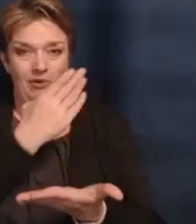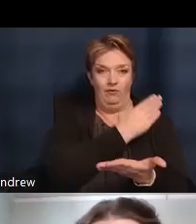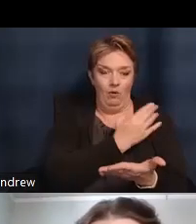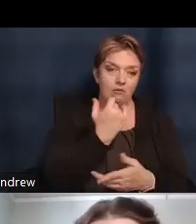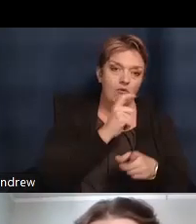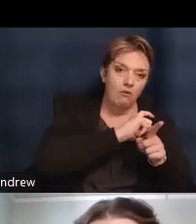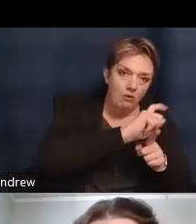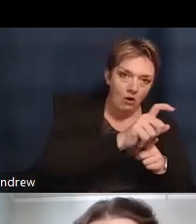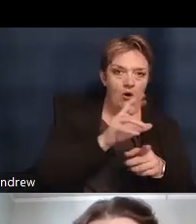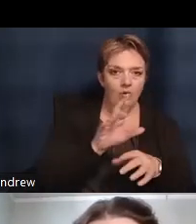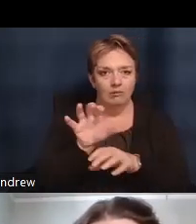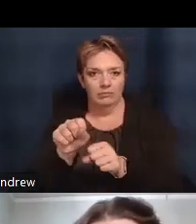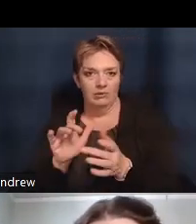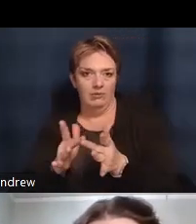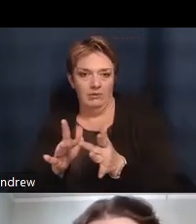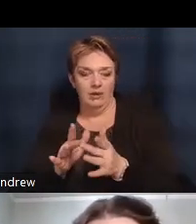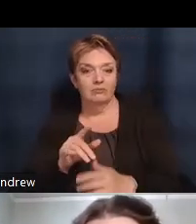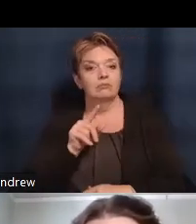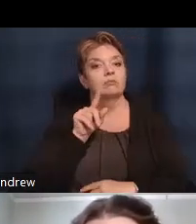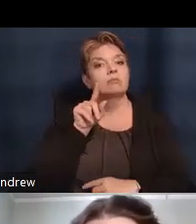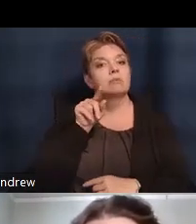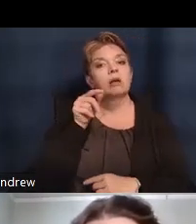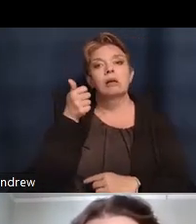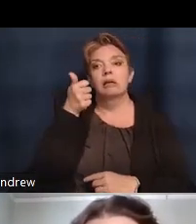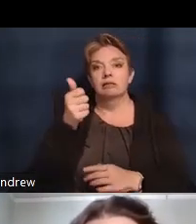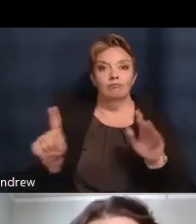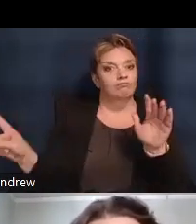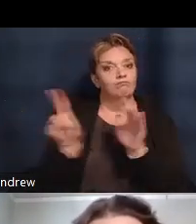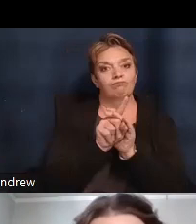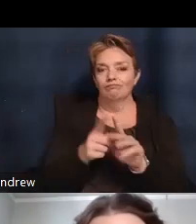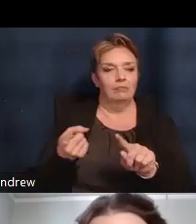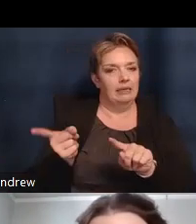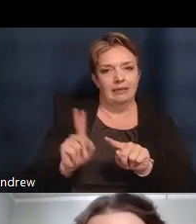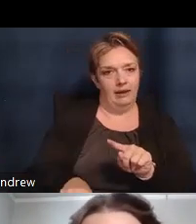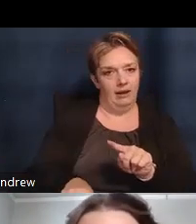And the site is only accessible by guided tour, so you won't be able to just drive up here